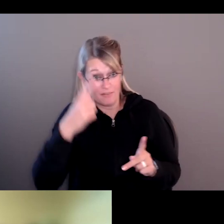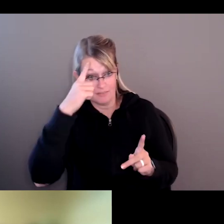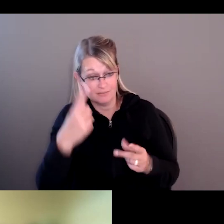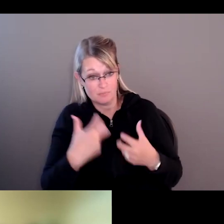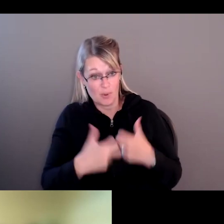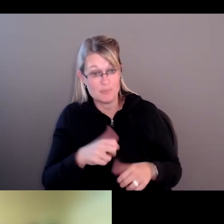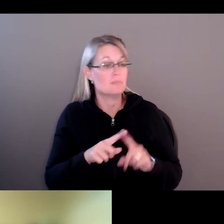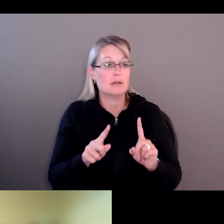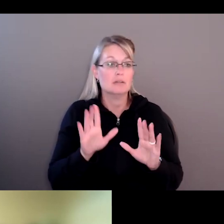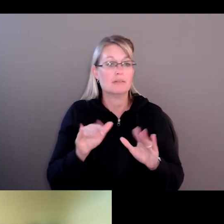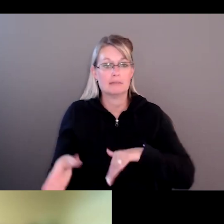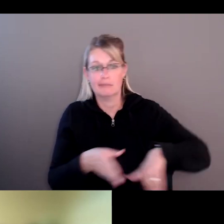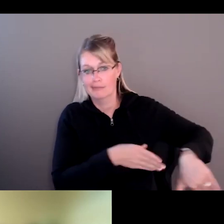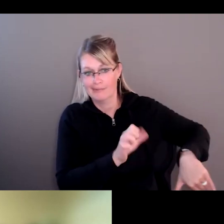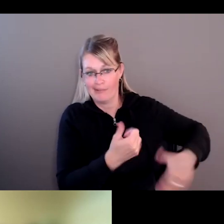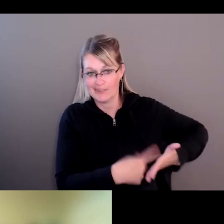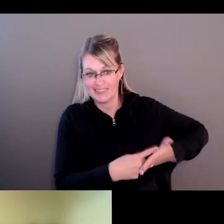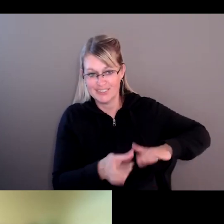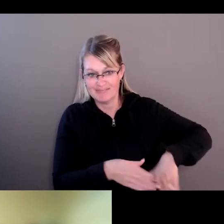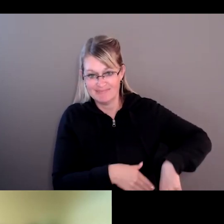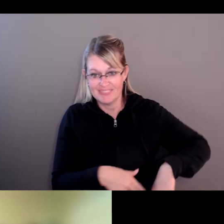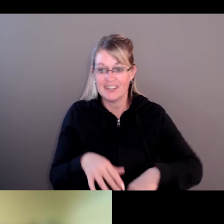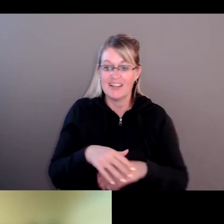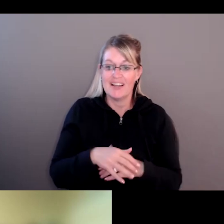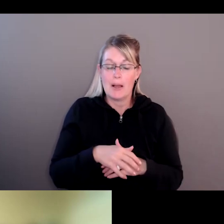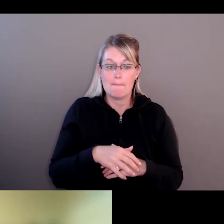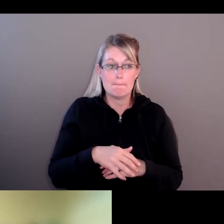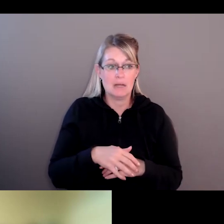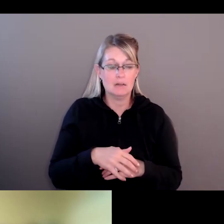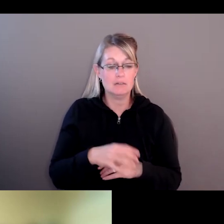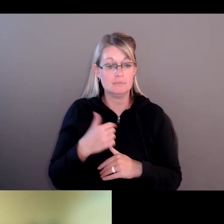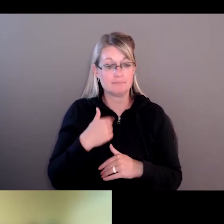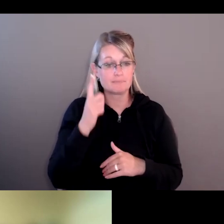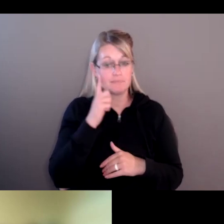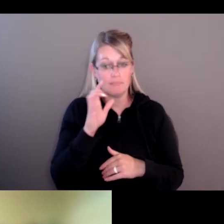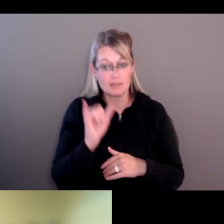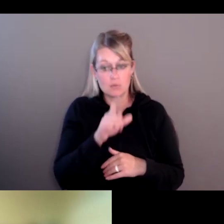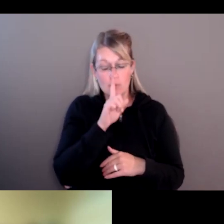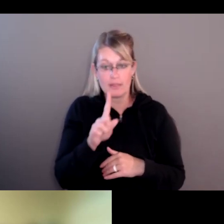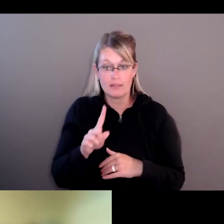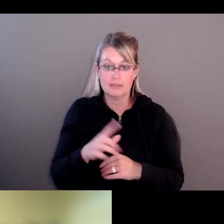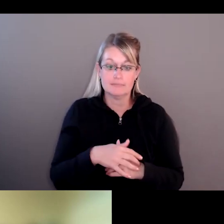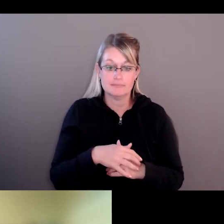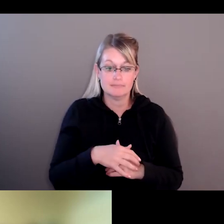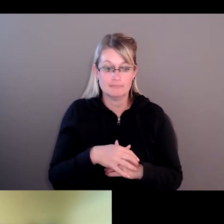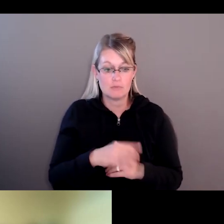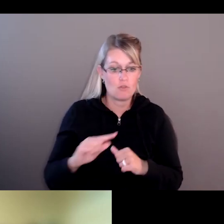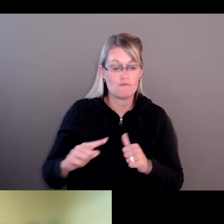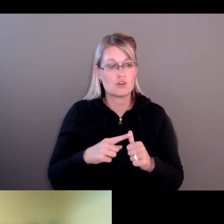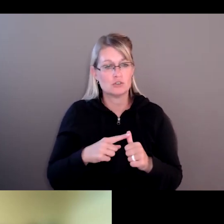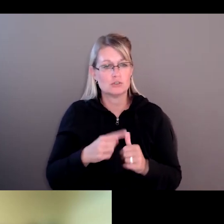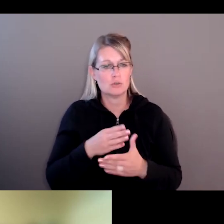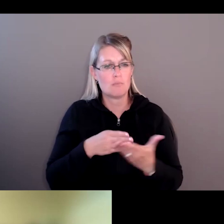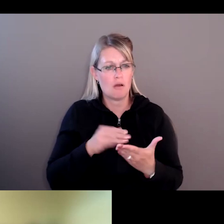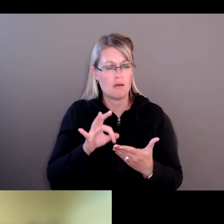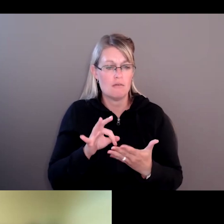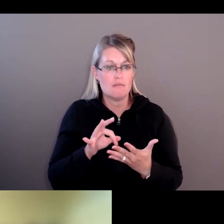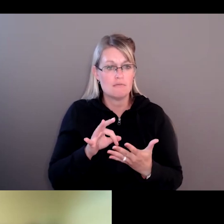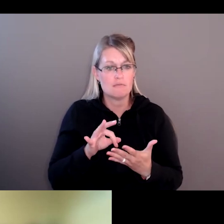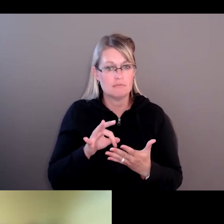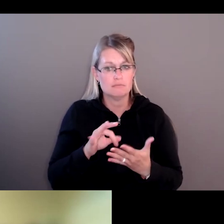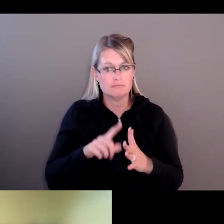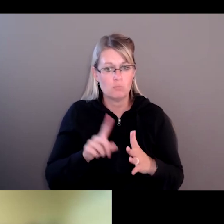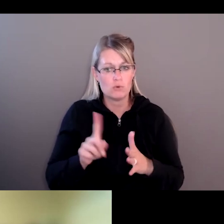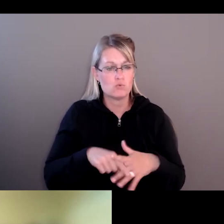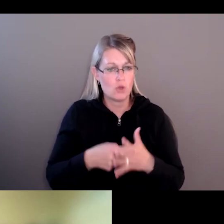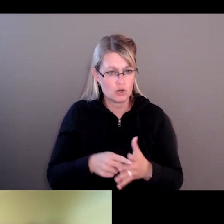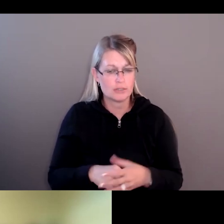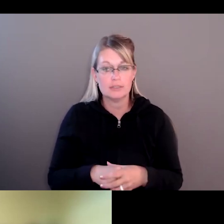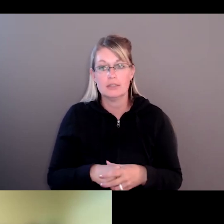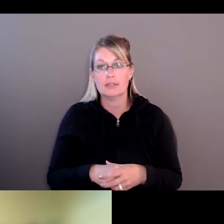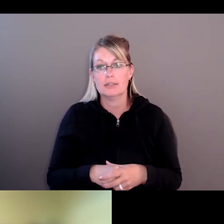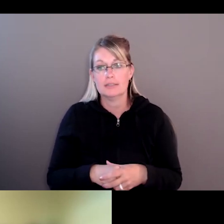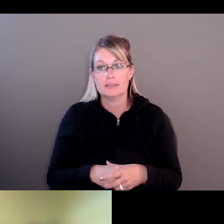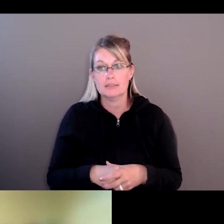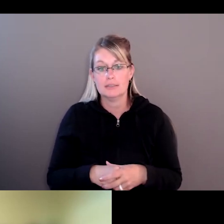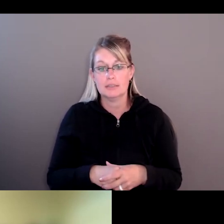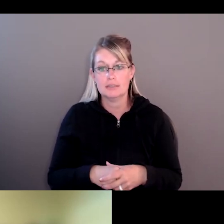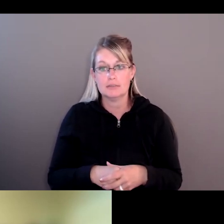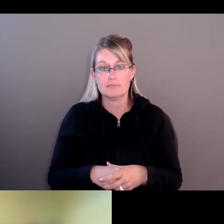a side discussion. I think that's really the first port of call. I think that it's important